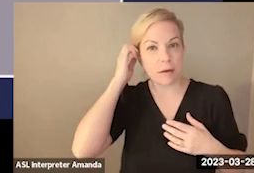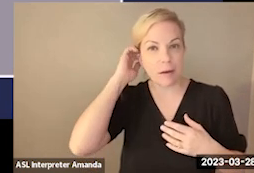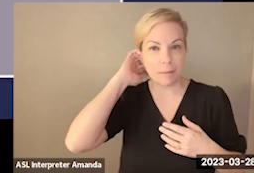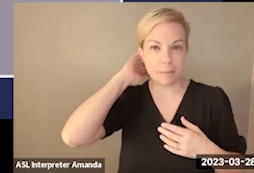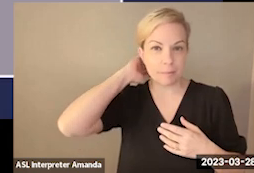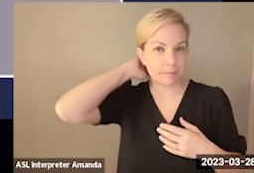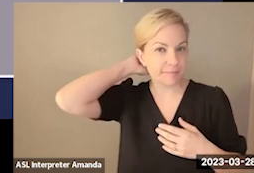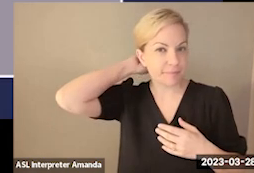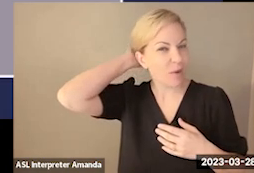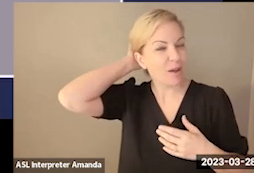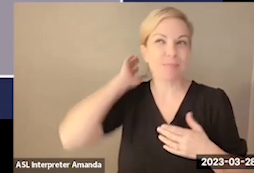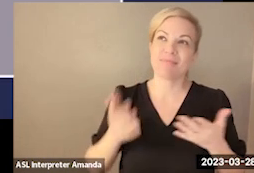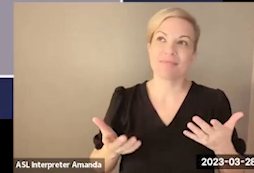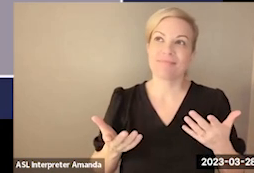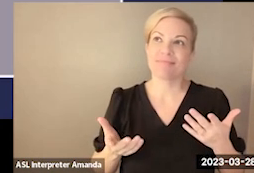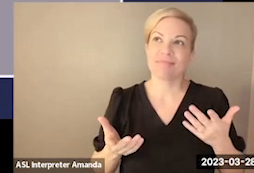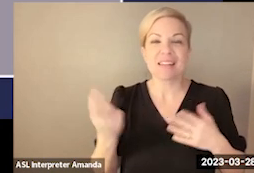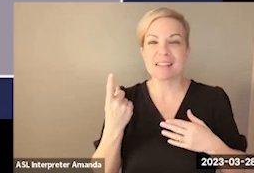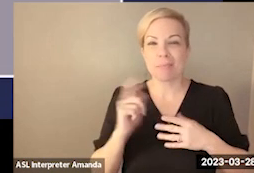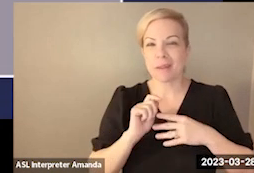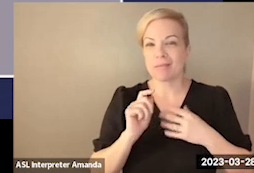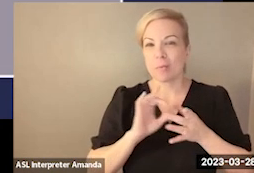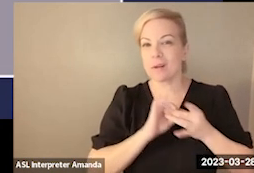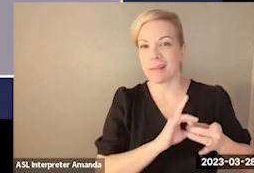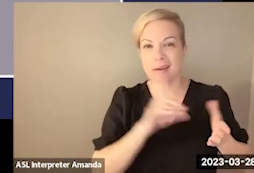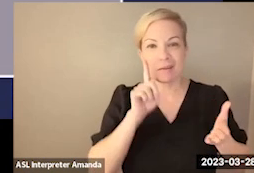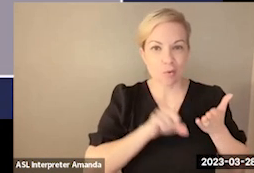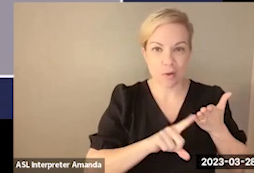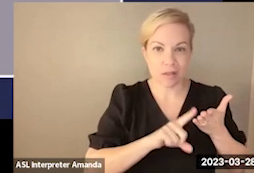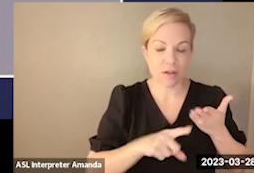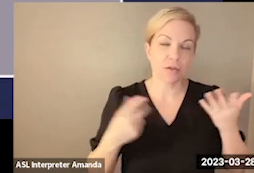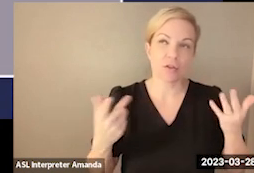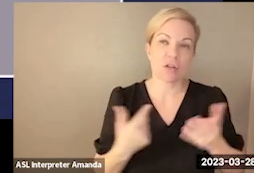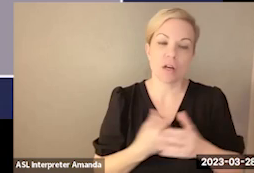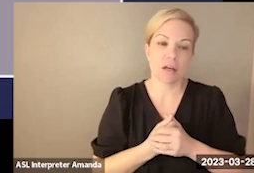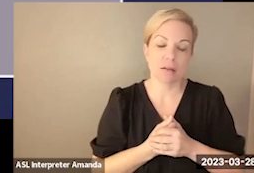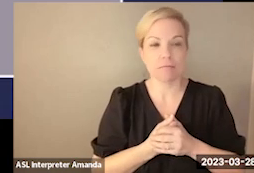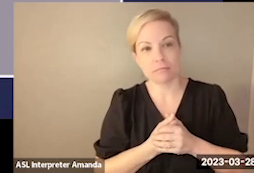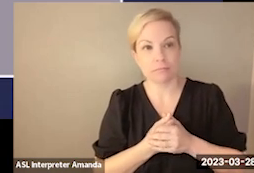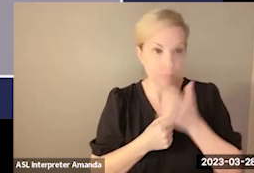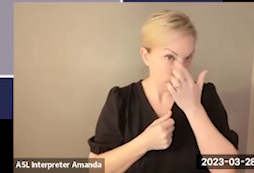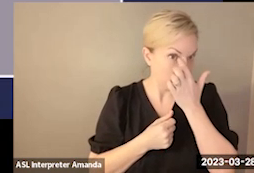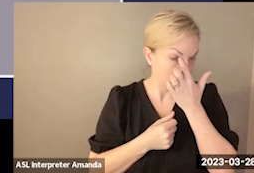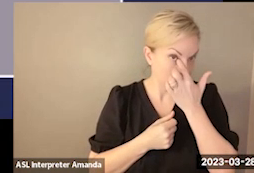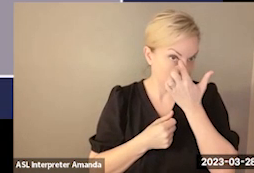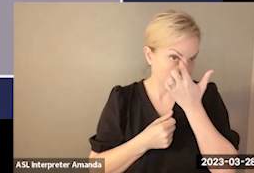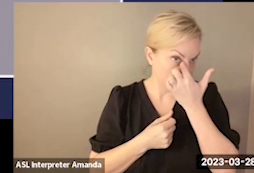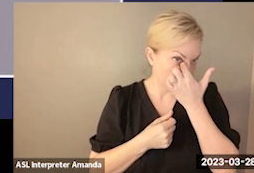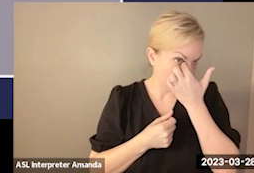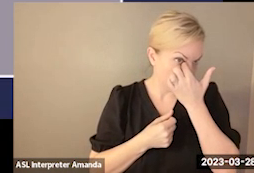Debbie Stine, Science & Technology Policy Academy: with something kind of like based on research. So we want to. We want to look at the